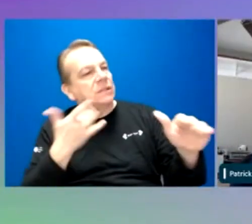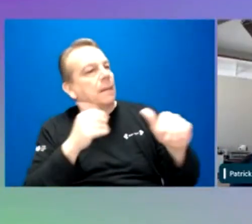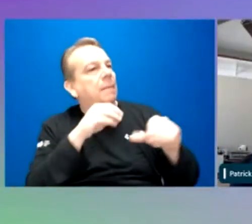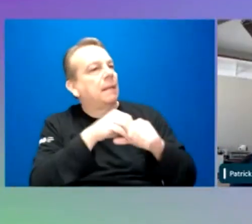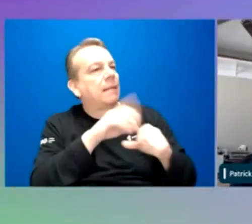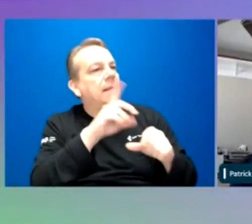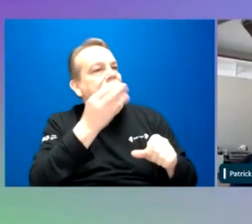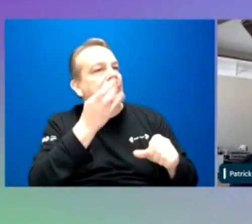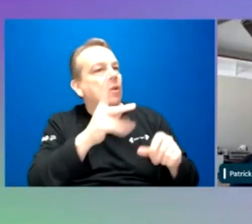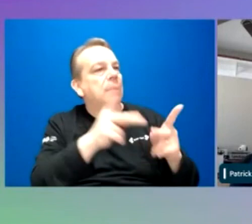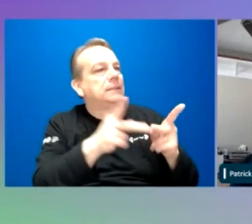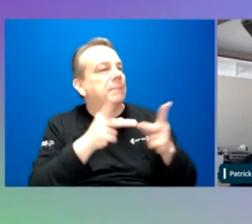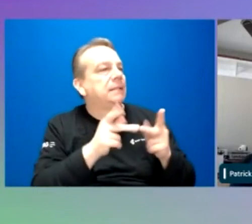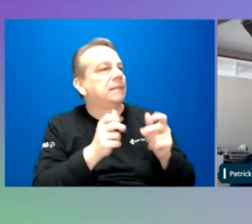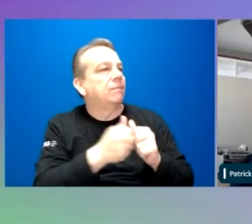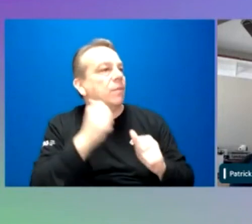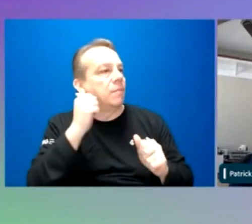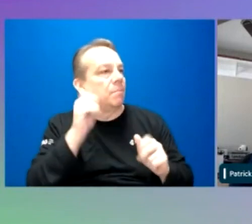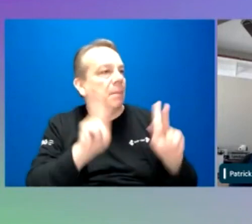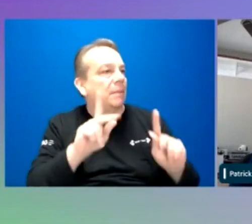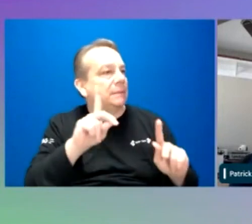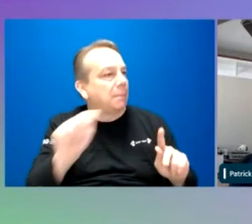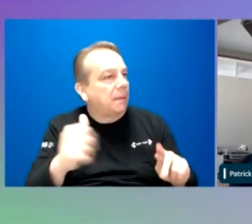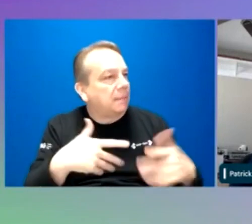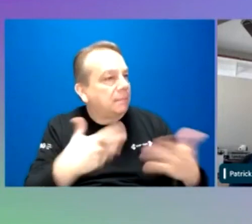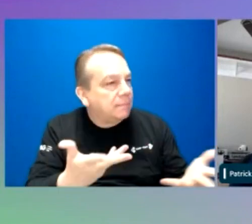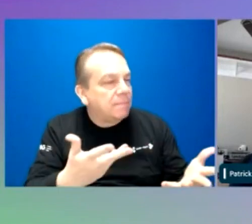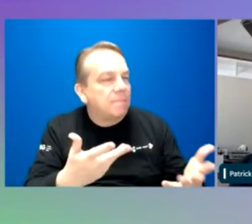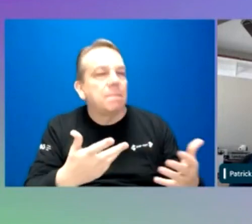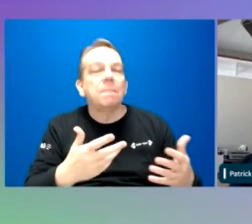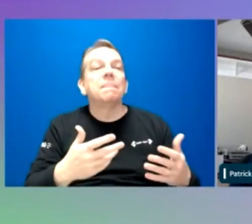when you ask a question or have an ask, have a solution ready to